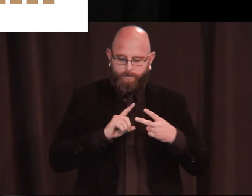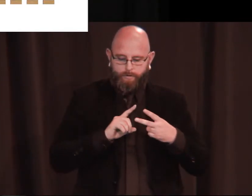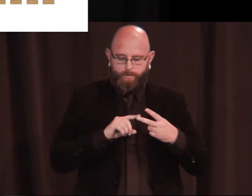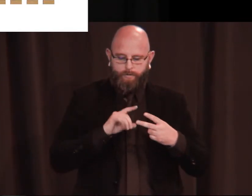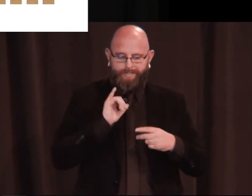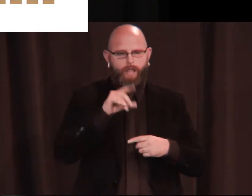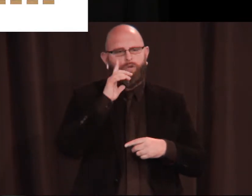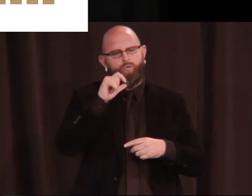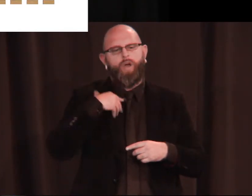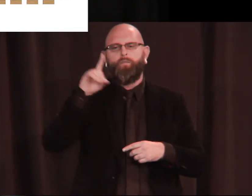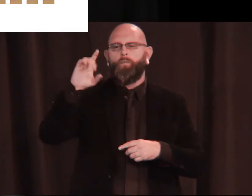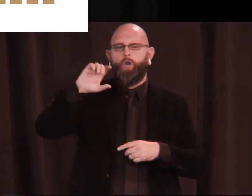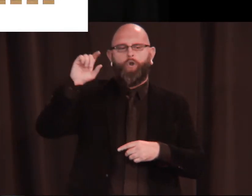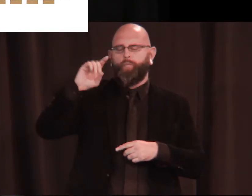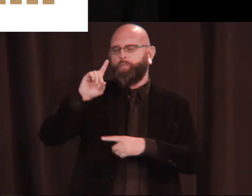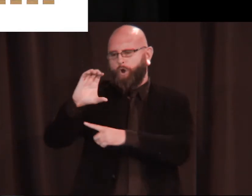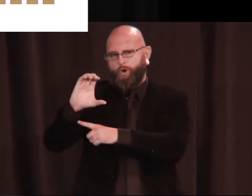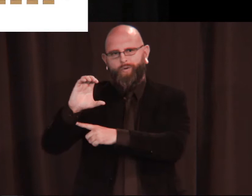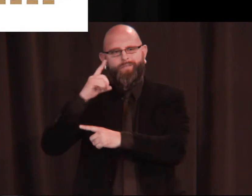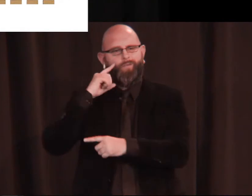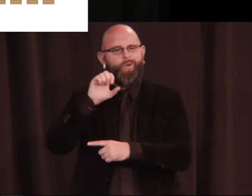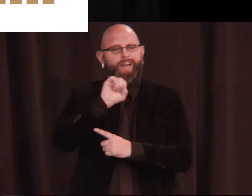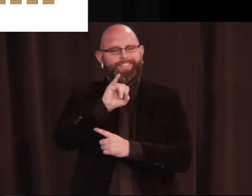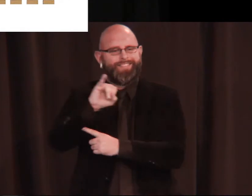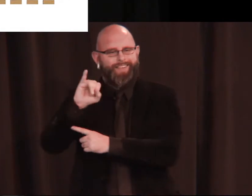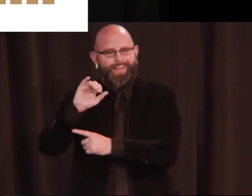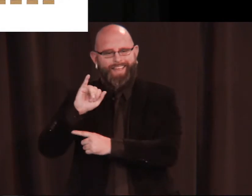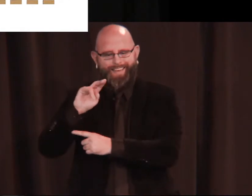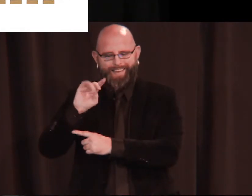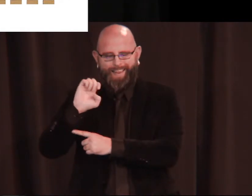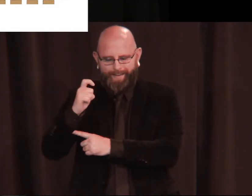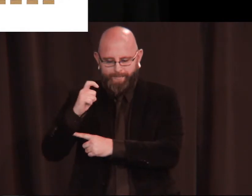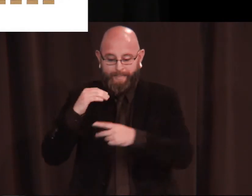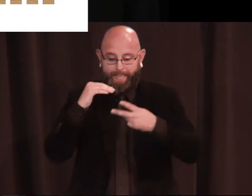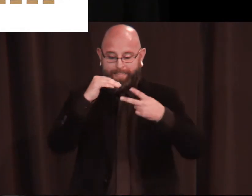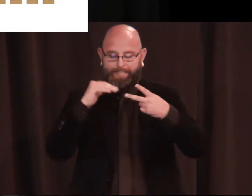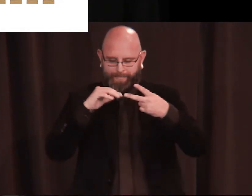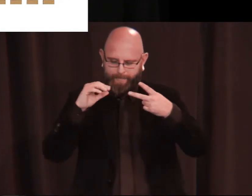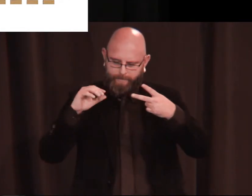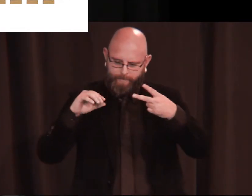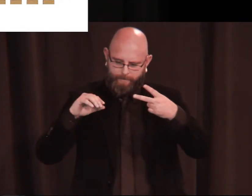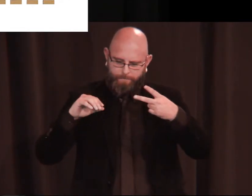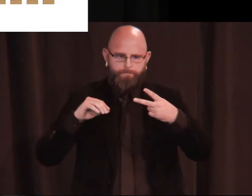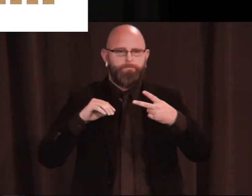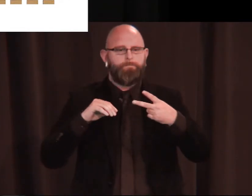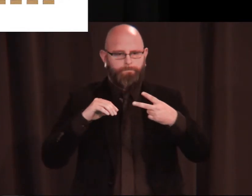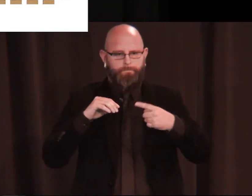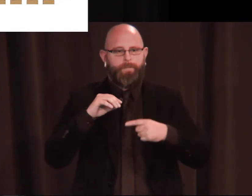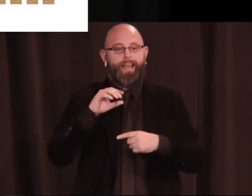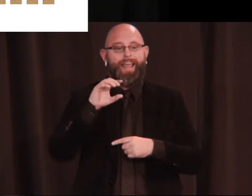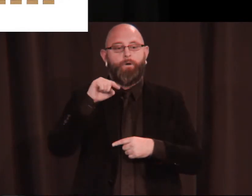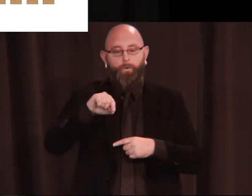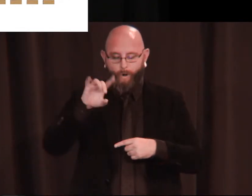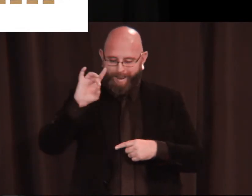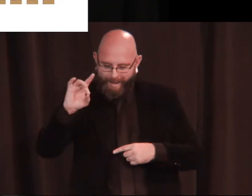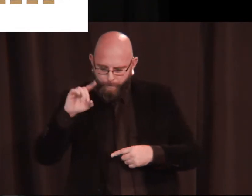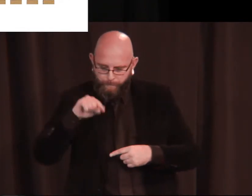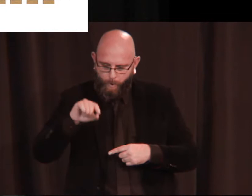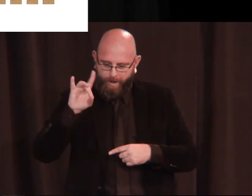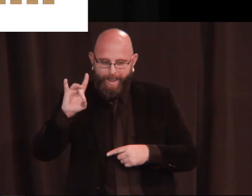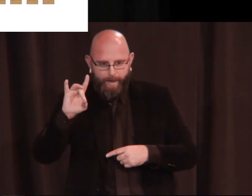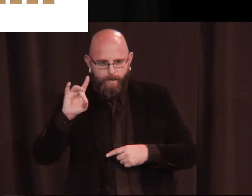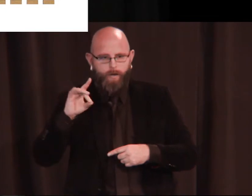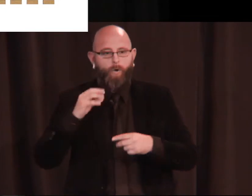kids to have an SII of 1, .8, .5, or D, we don't know, we can't identify a single factor